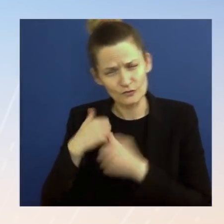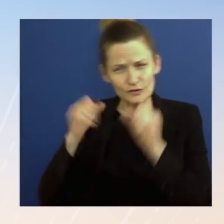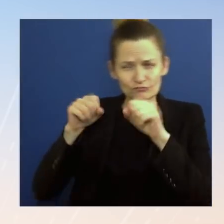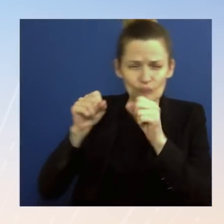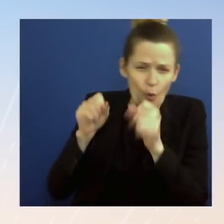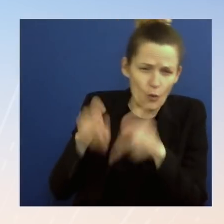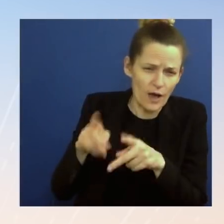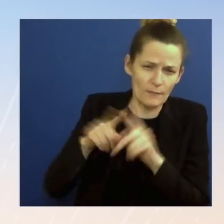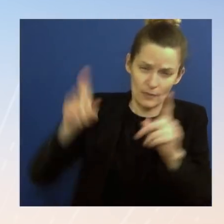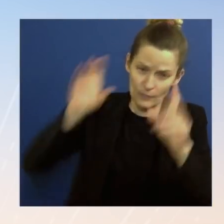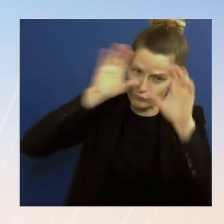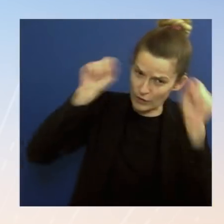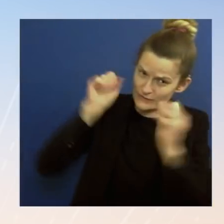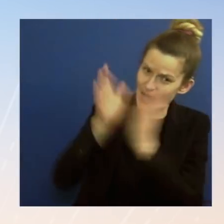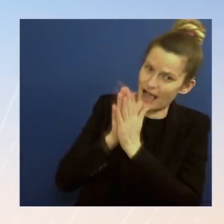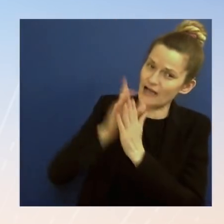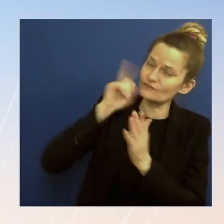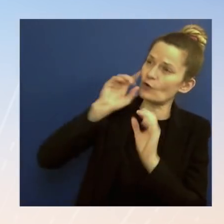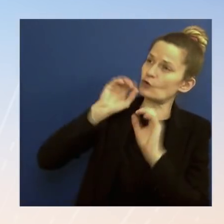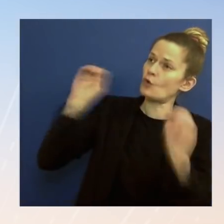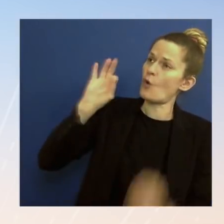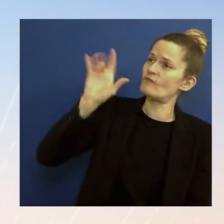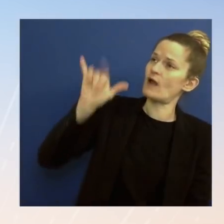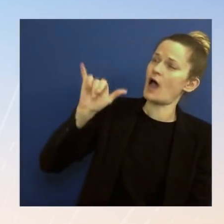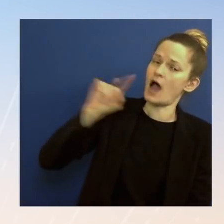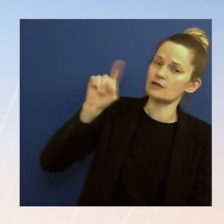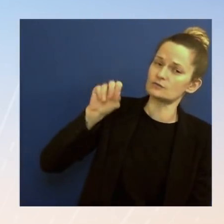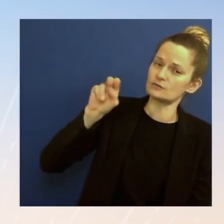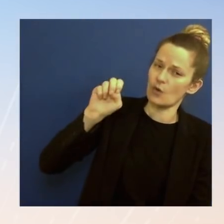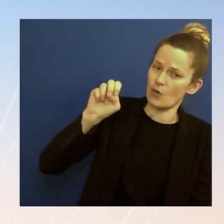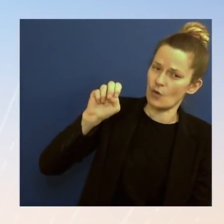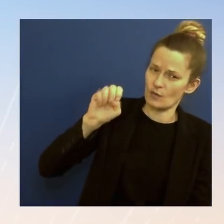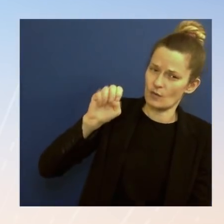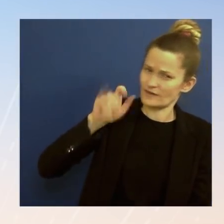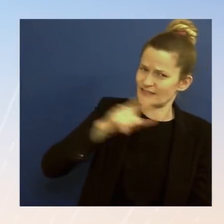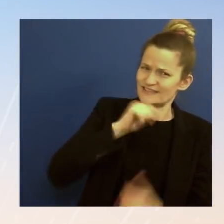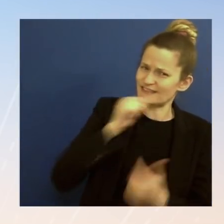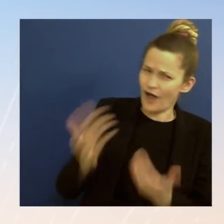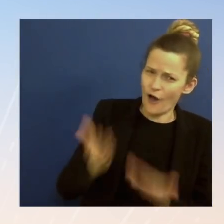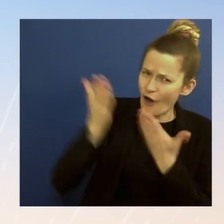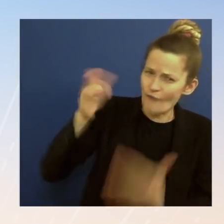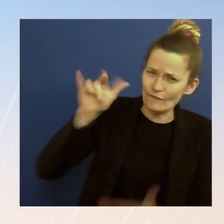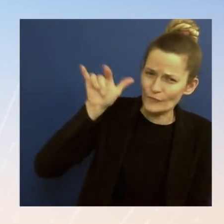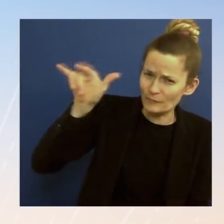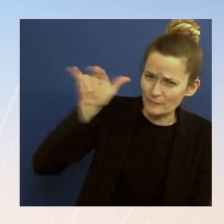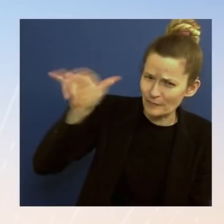So, again, you said you're not sharing specifics. You said Jake Sullivan said "significant consequences" for the Chinese.